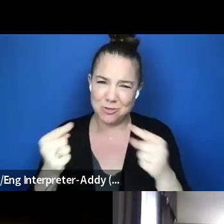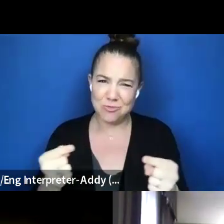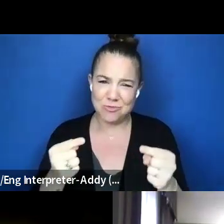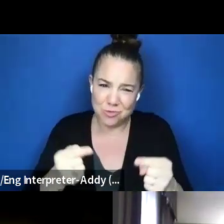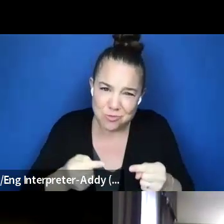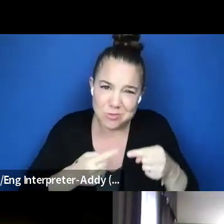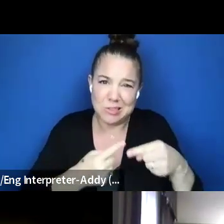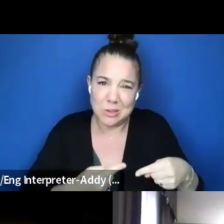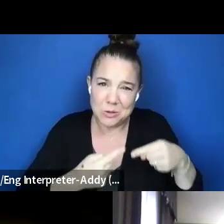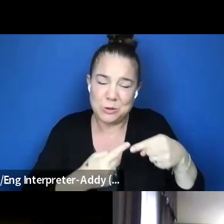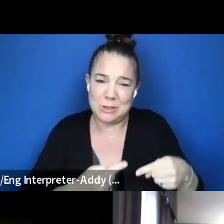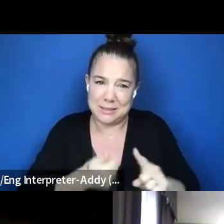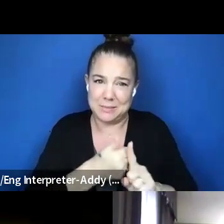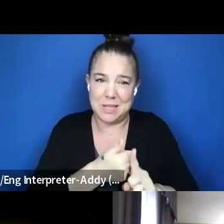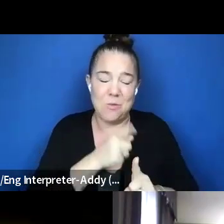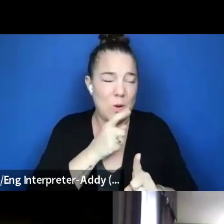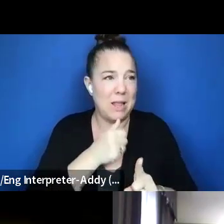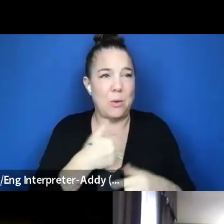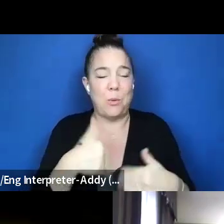Adeleigh Belyeu: because he has been such a strong